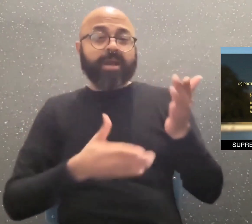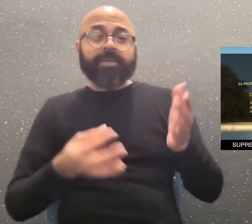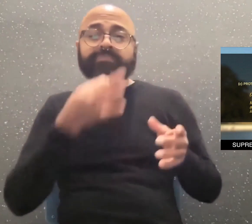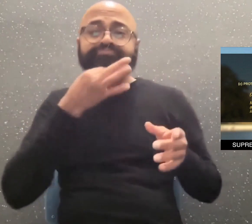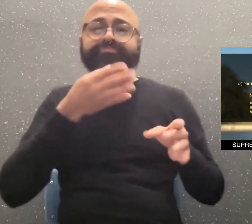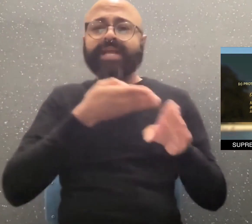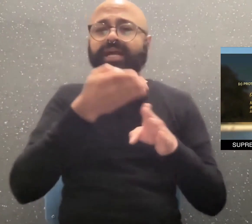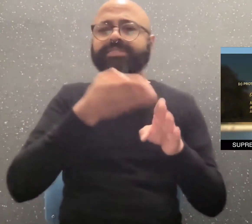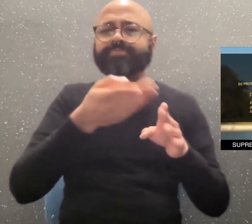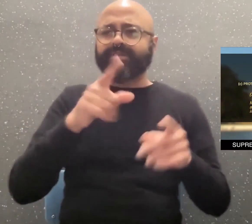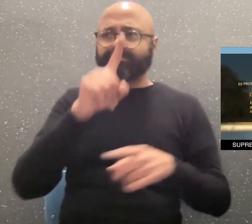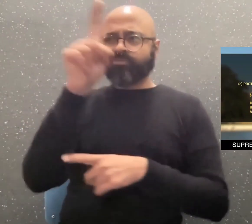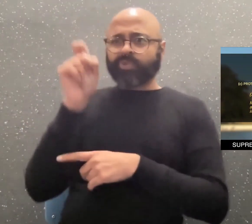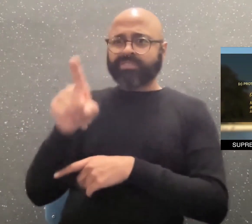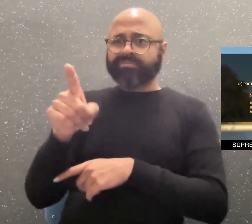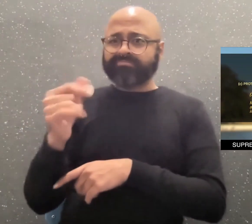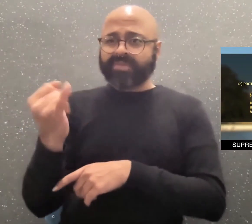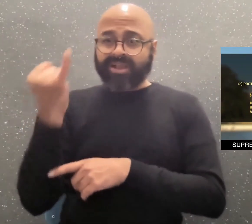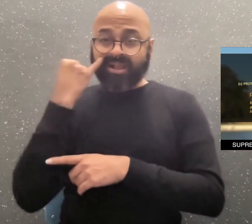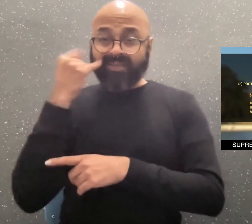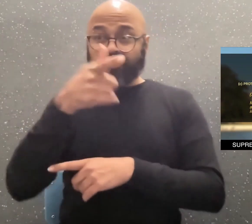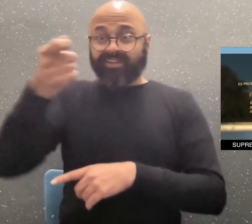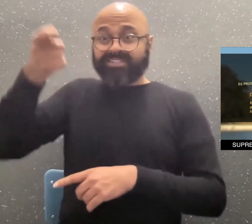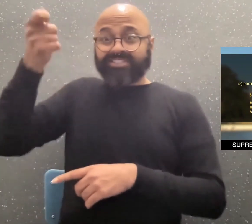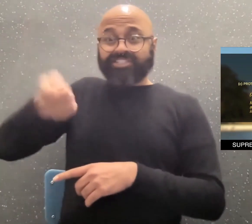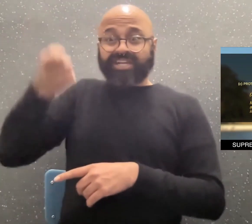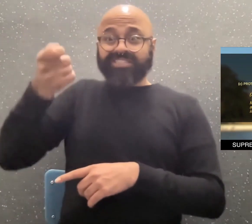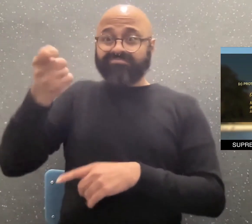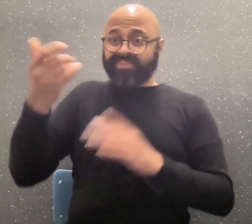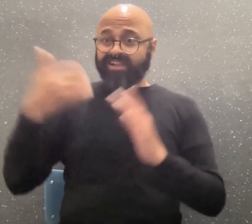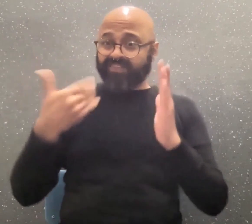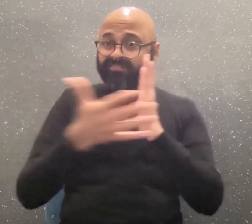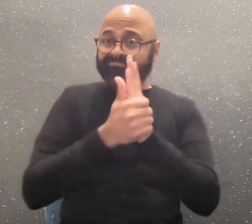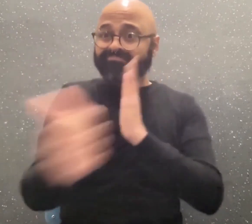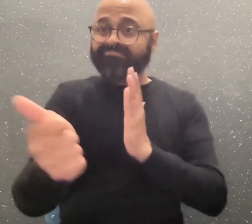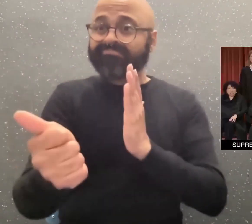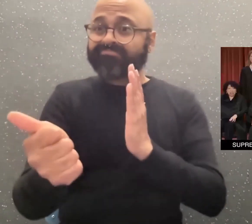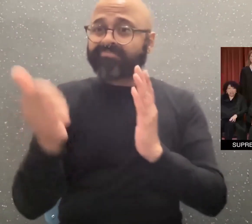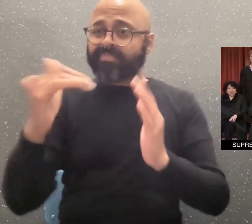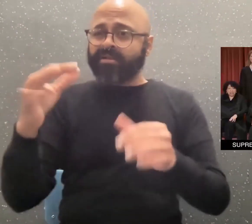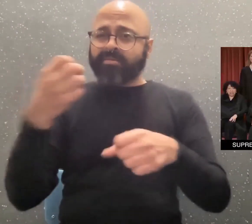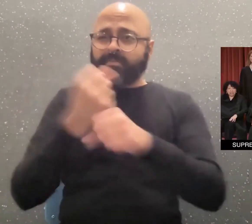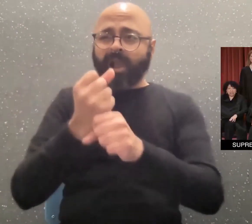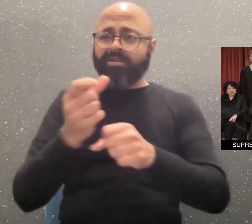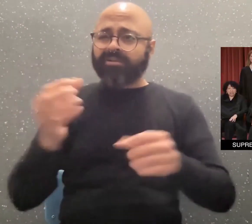but some experts question if the justices are equipped to make a sound decision about